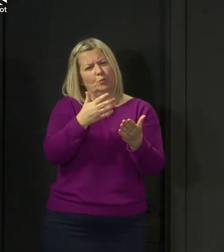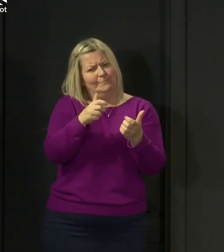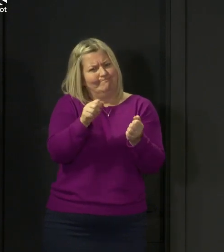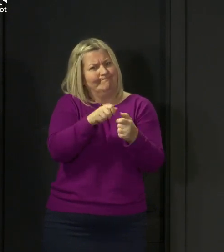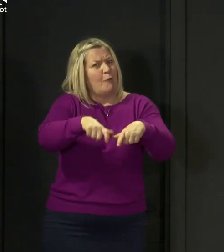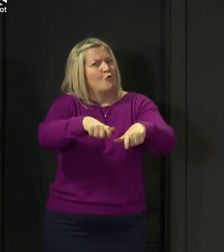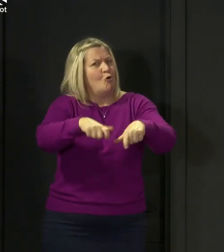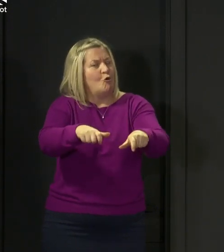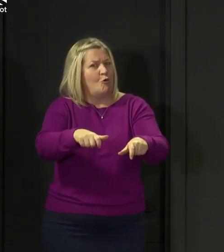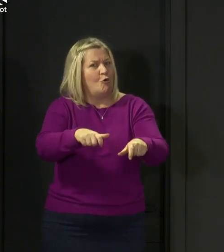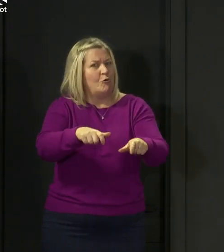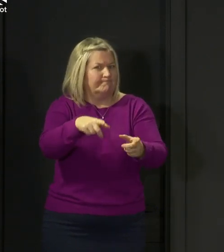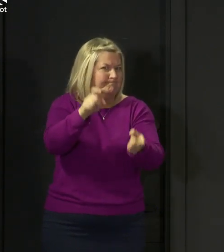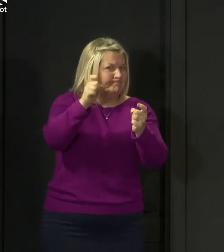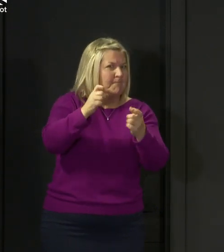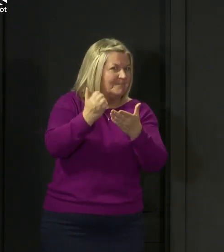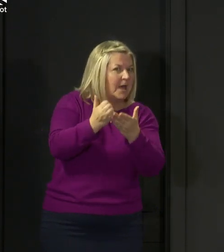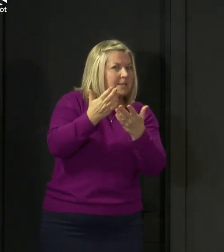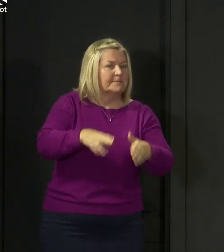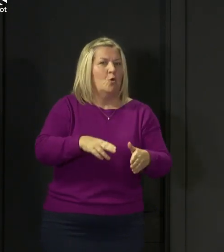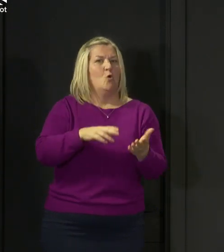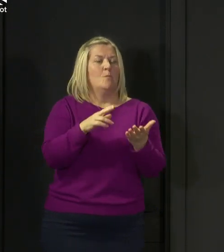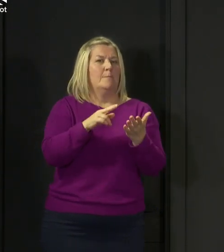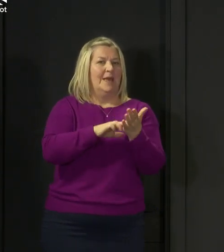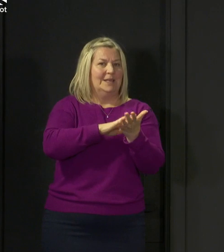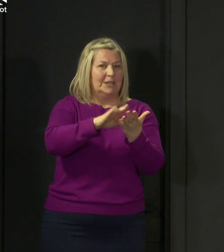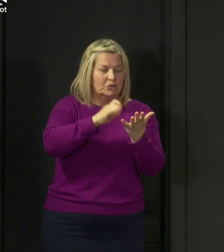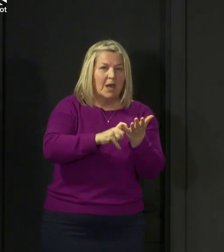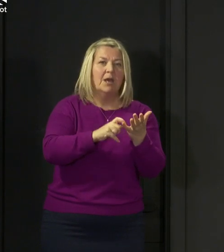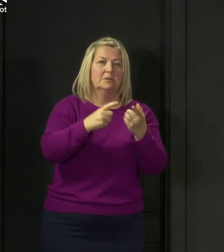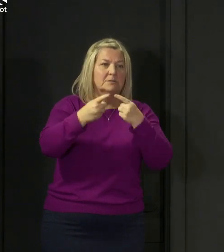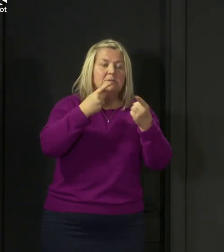listening to the advice from the Scottish Government. The NHS website is a good source